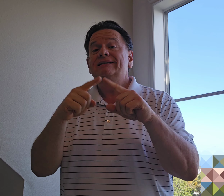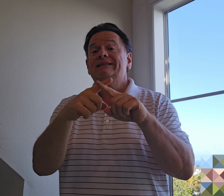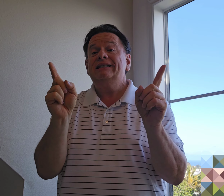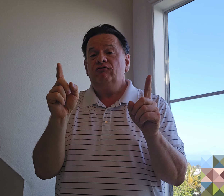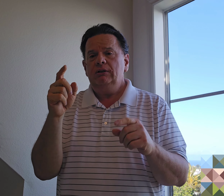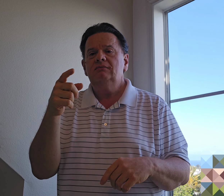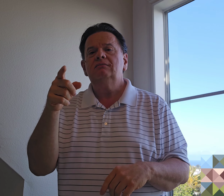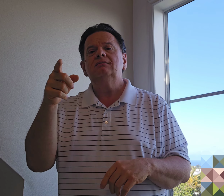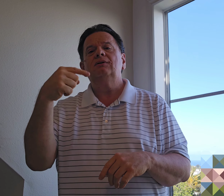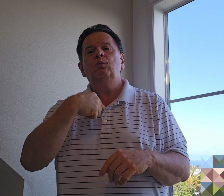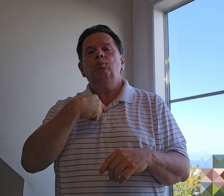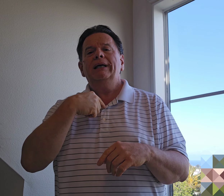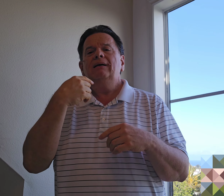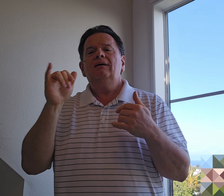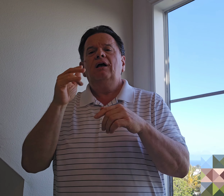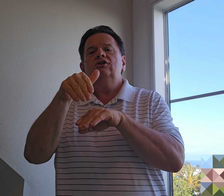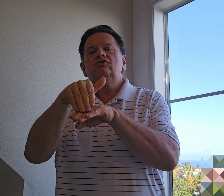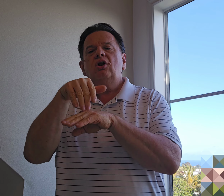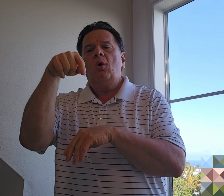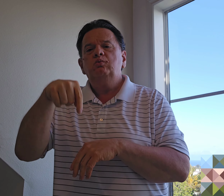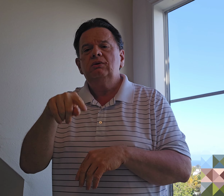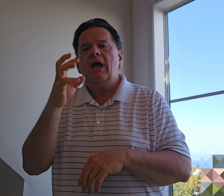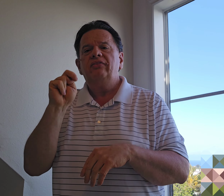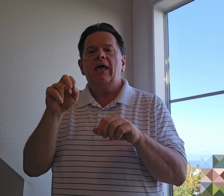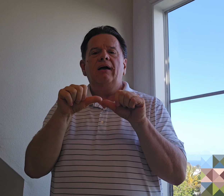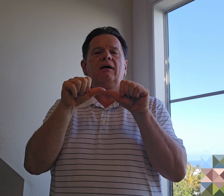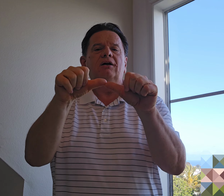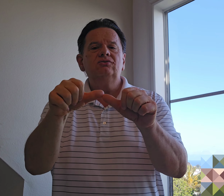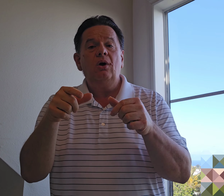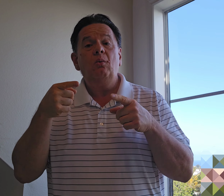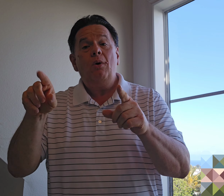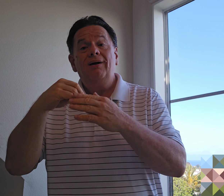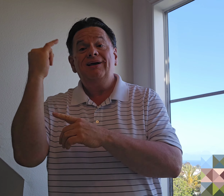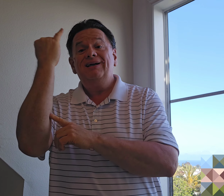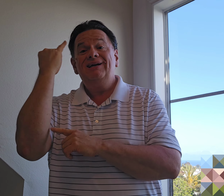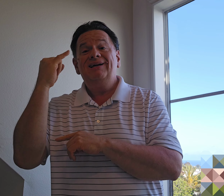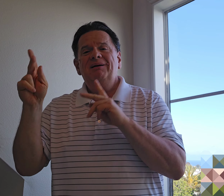we call that a California stop. The difference was that we would slow down then proceed.